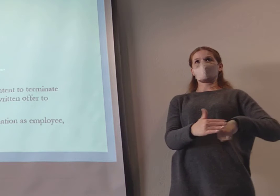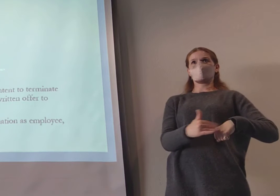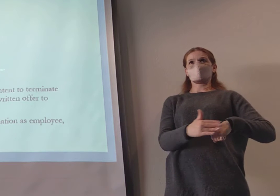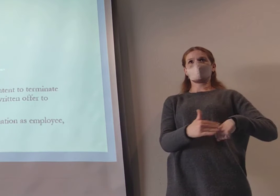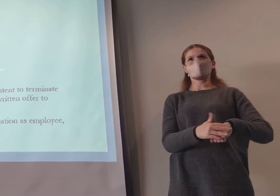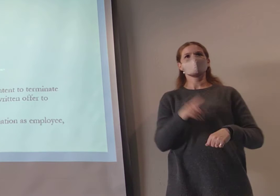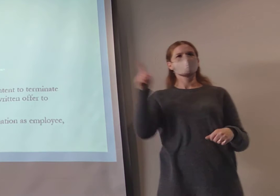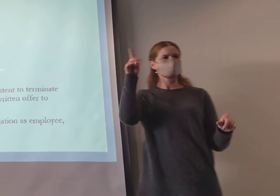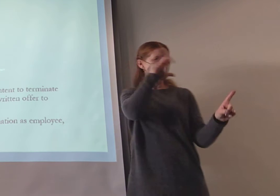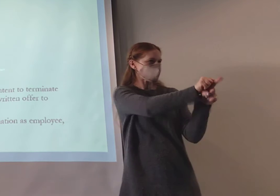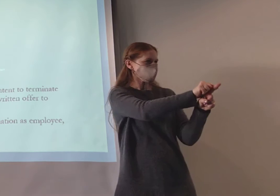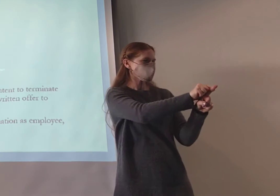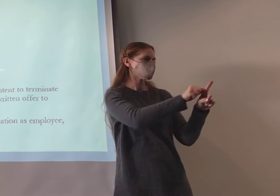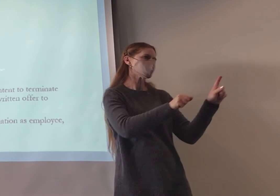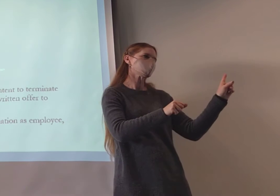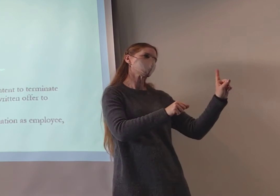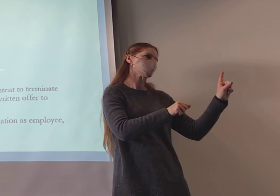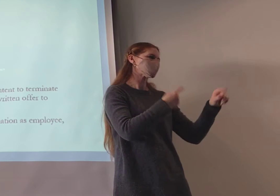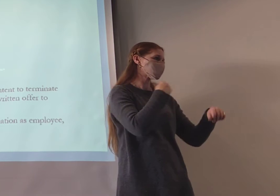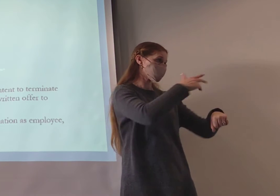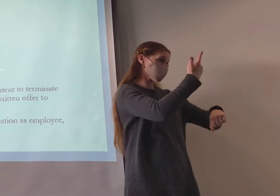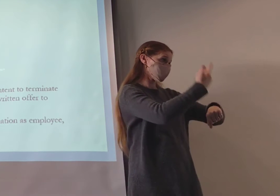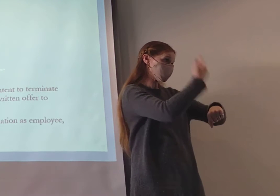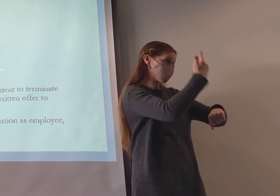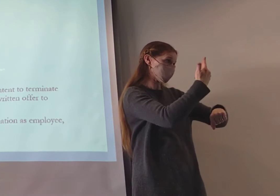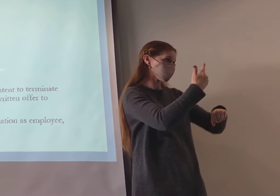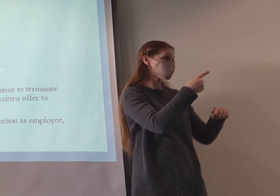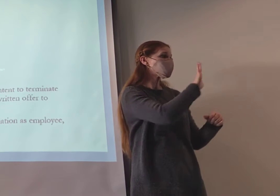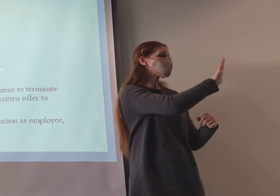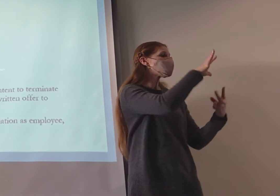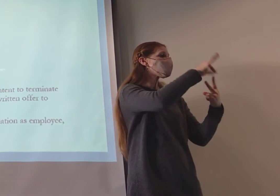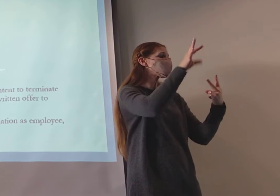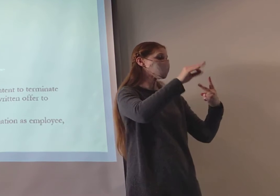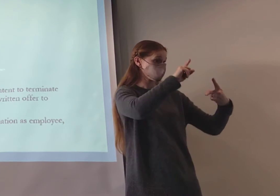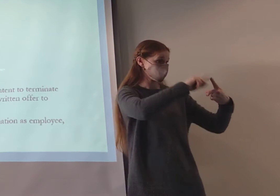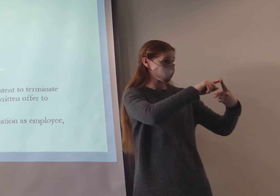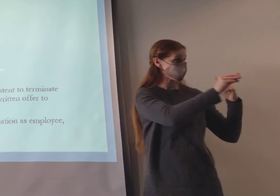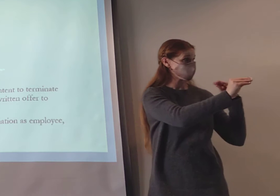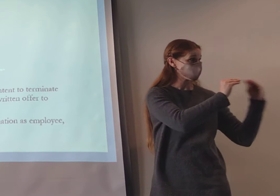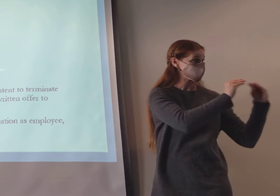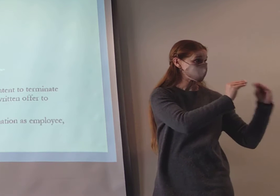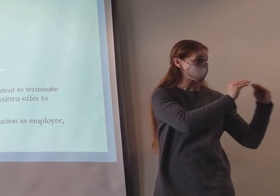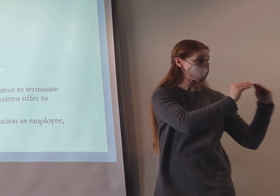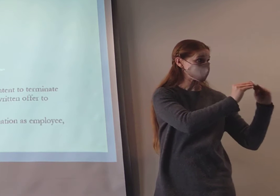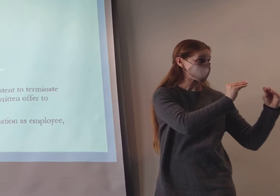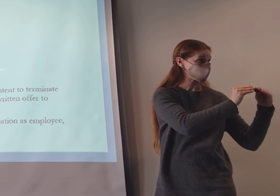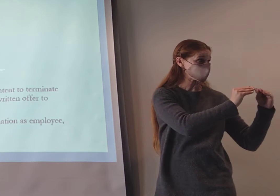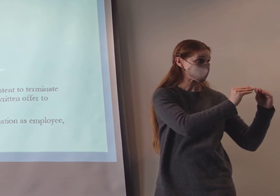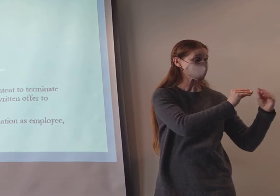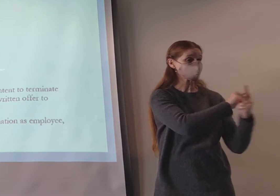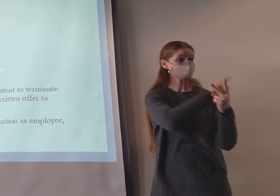to cure or quit. Which means that they have a chance, they have three days to fix the problem.